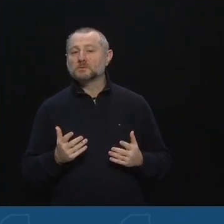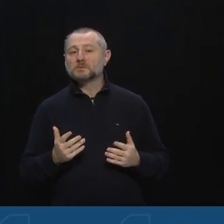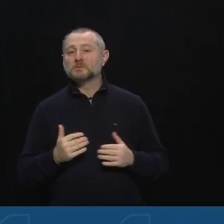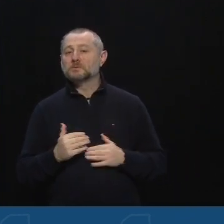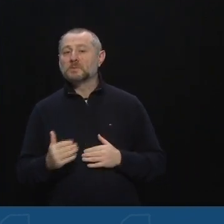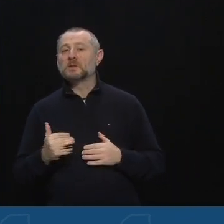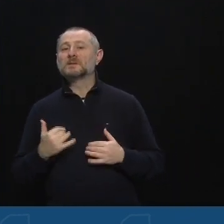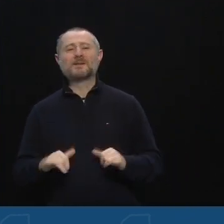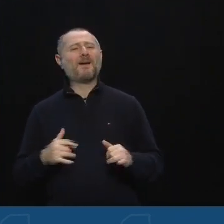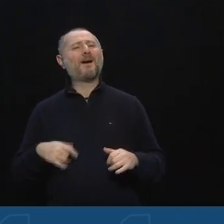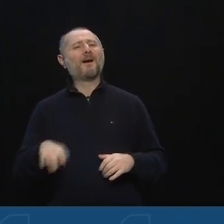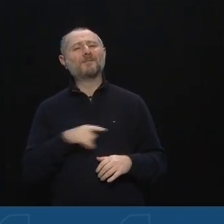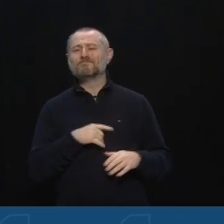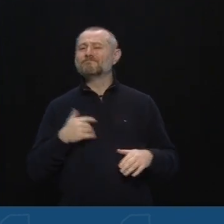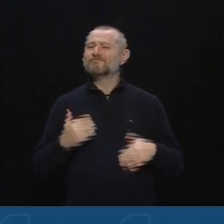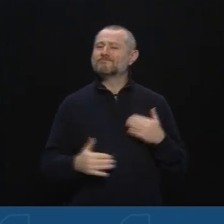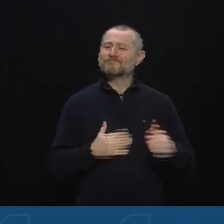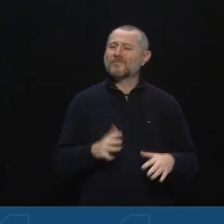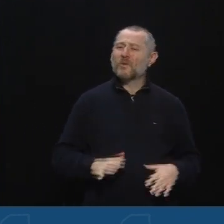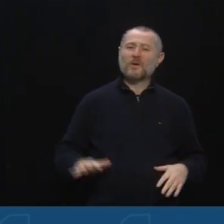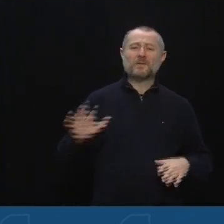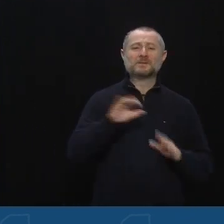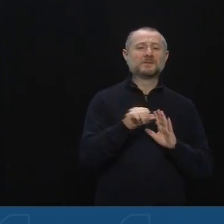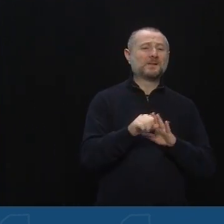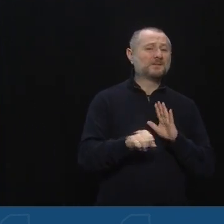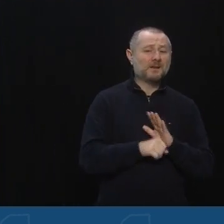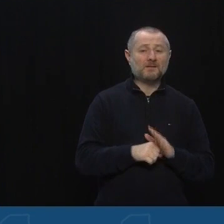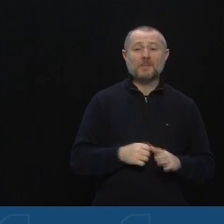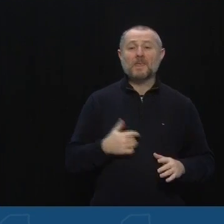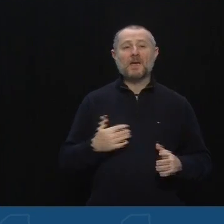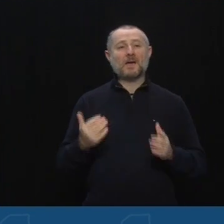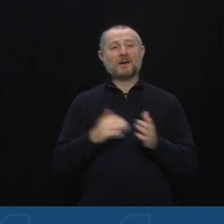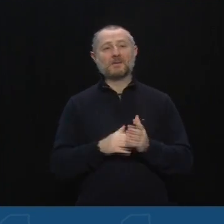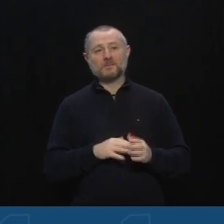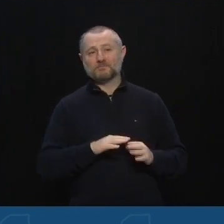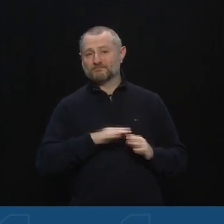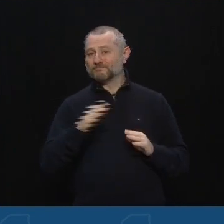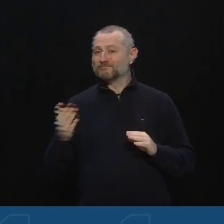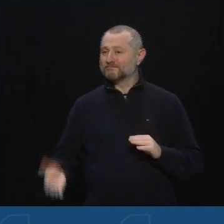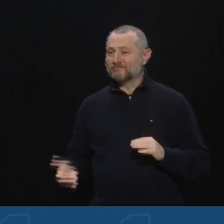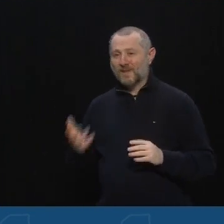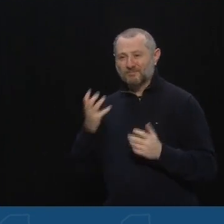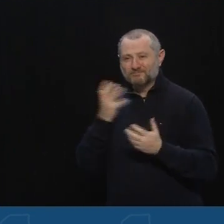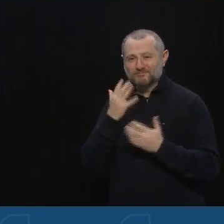303 TOO MANY. WE'RE GG OING TO GET TO TAI POINT WHERE WE DON'T HAVE TO TALK